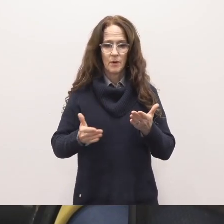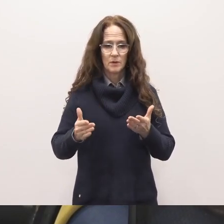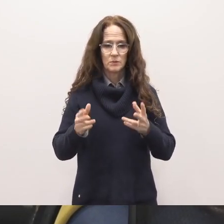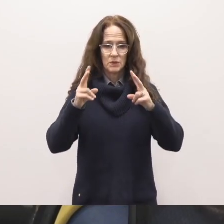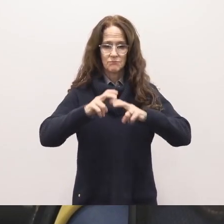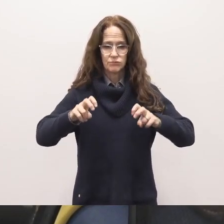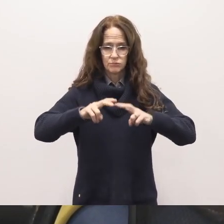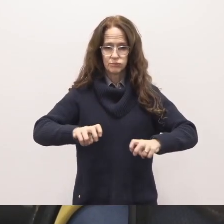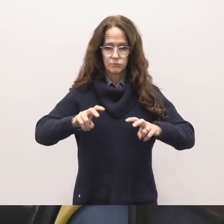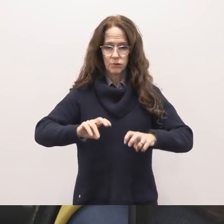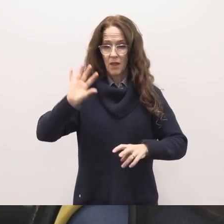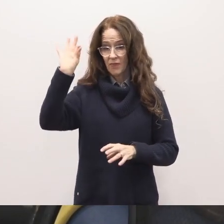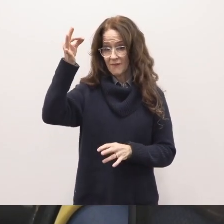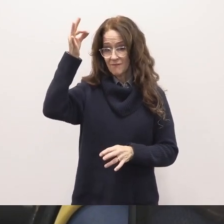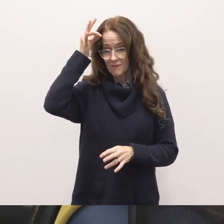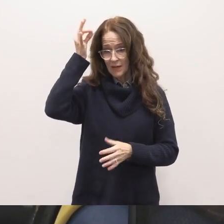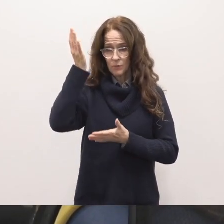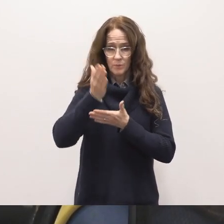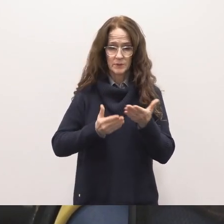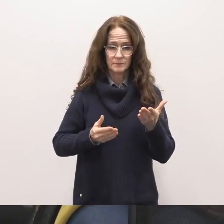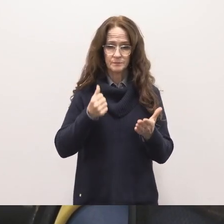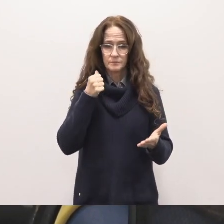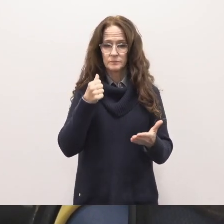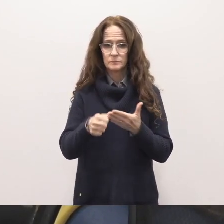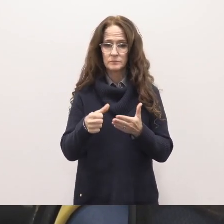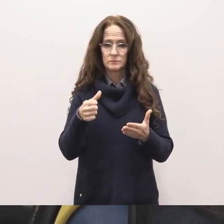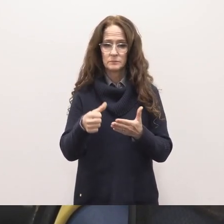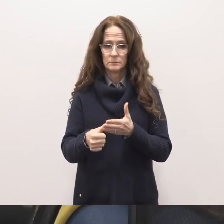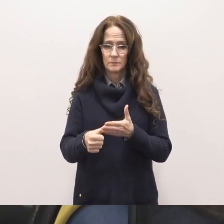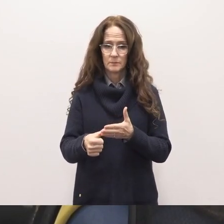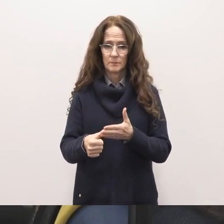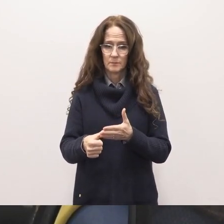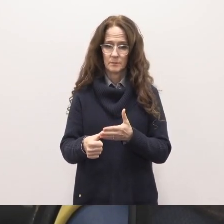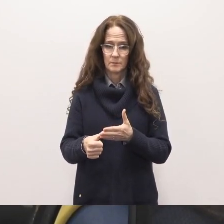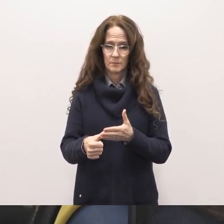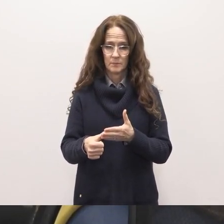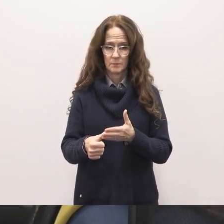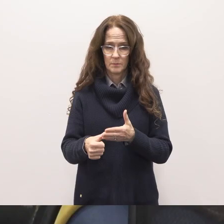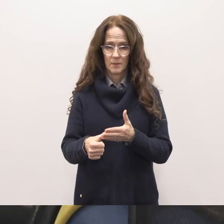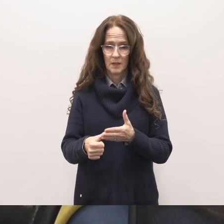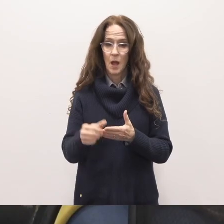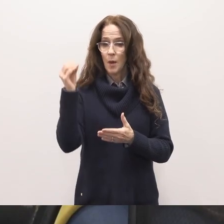There's the federal piece. And so we're issuing a letter on opinion on compliance